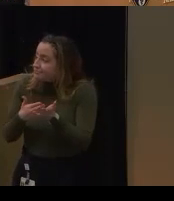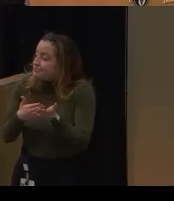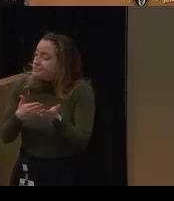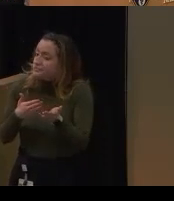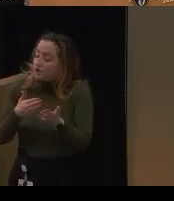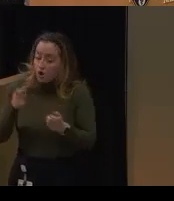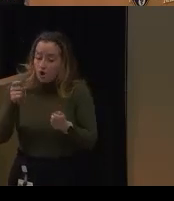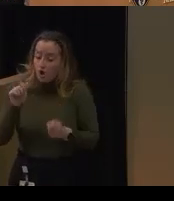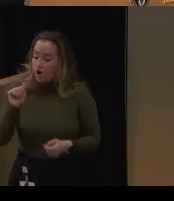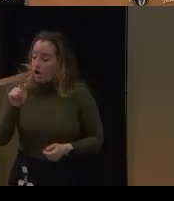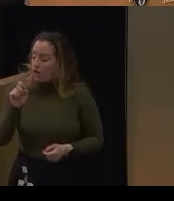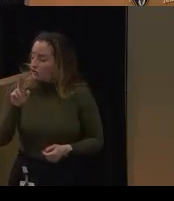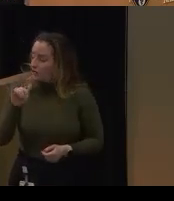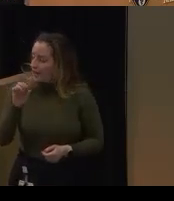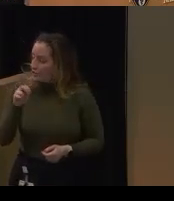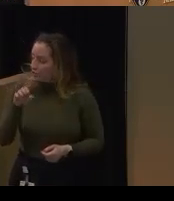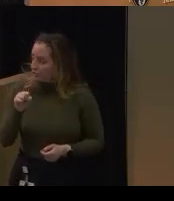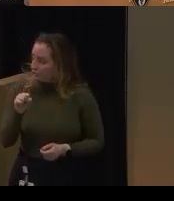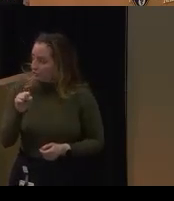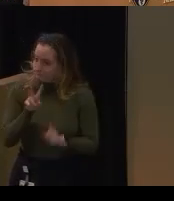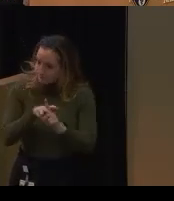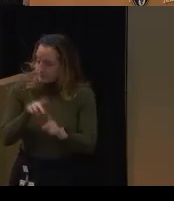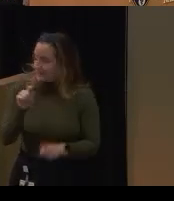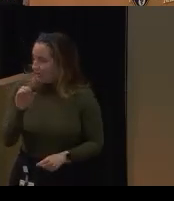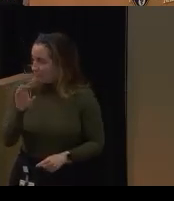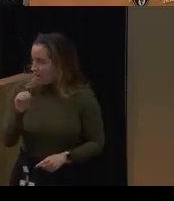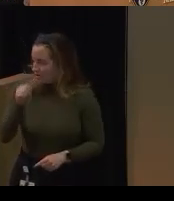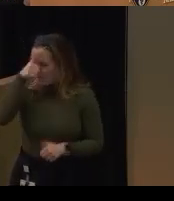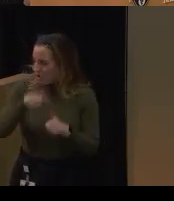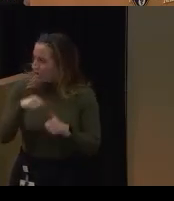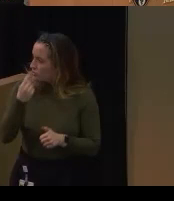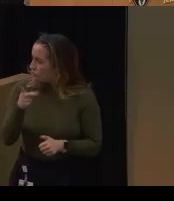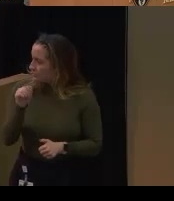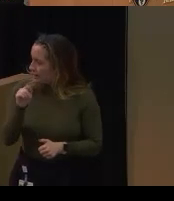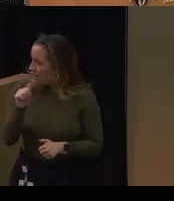specific to theory of mind so for example if you remember the data I told you about um with